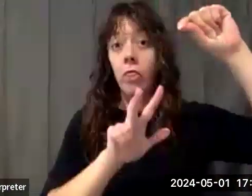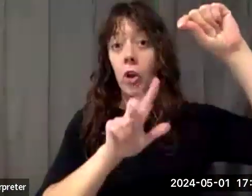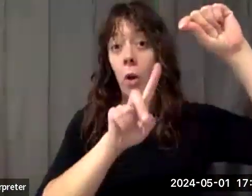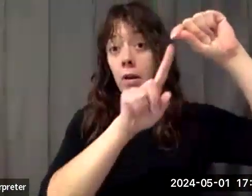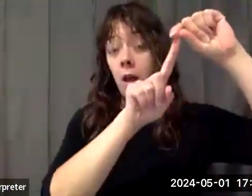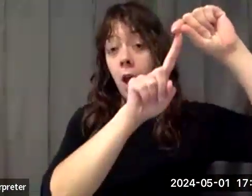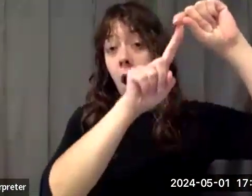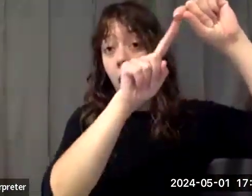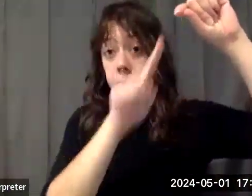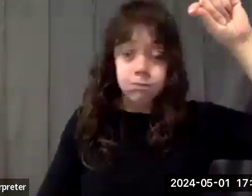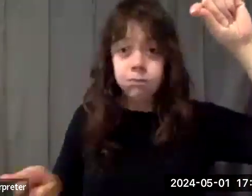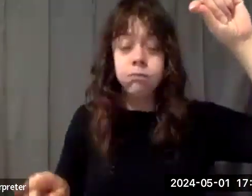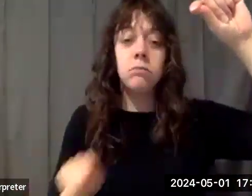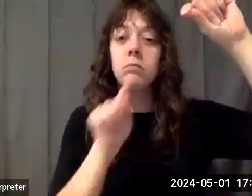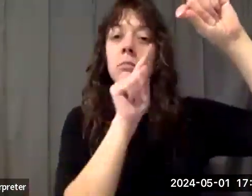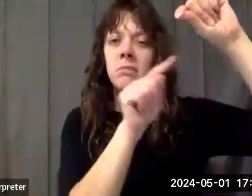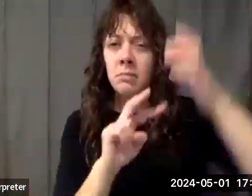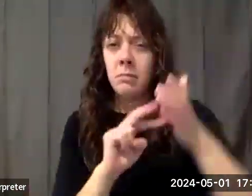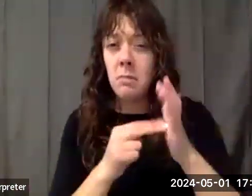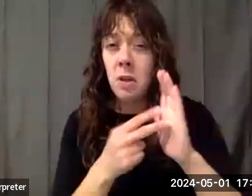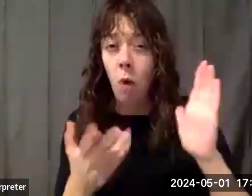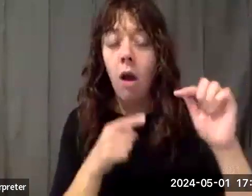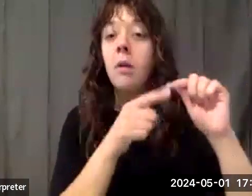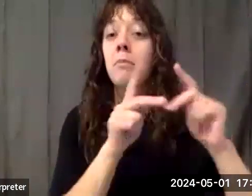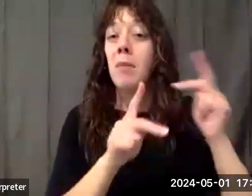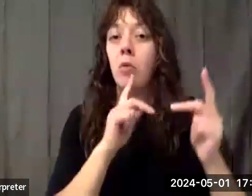who are waiting in line effectively to be seen by the board,